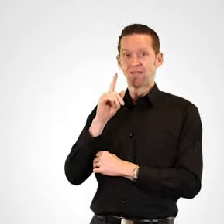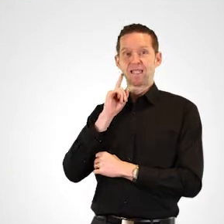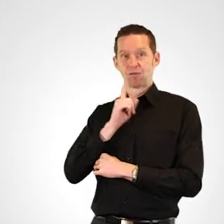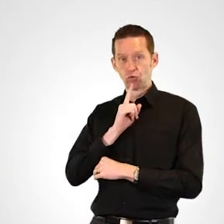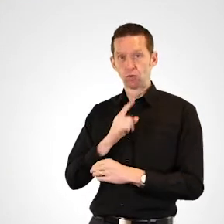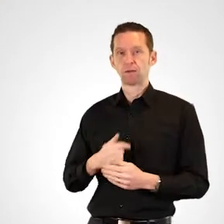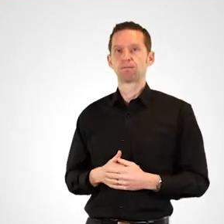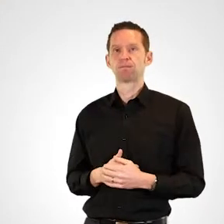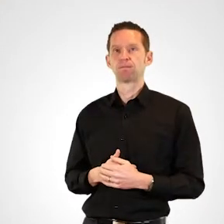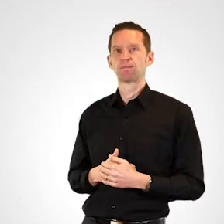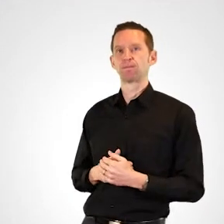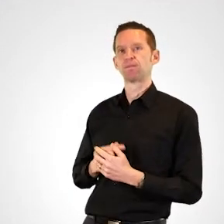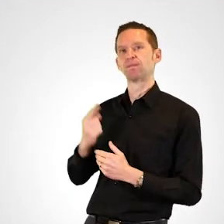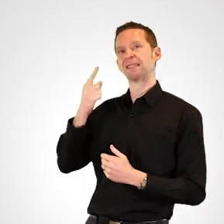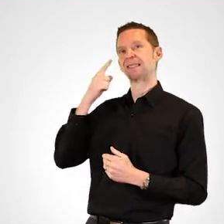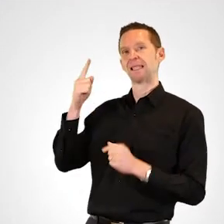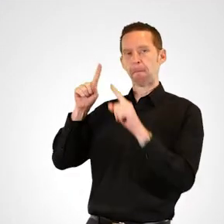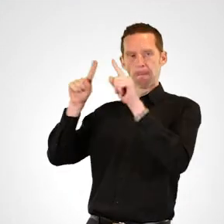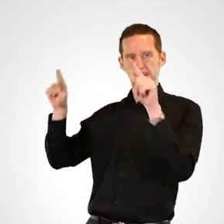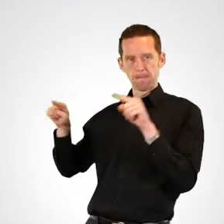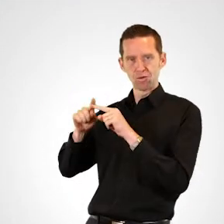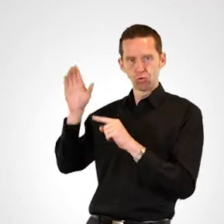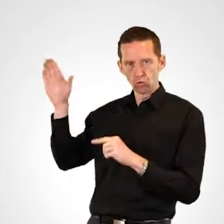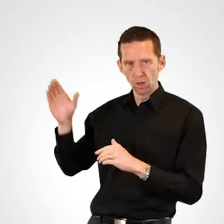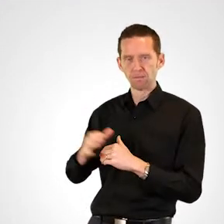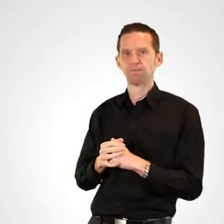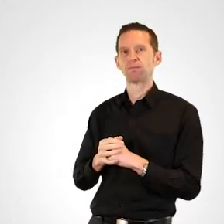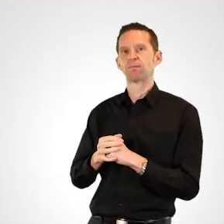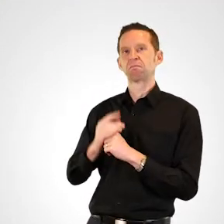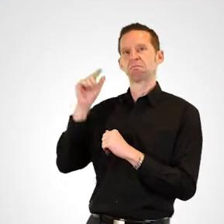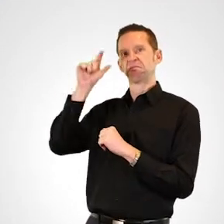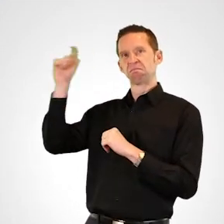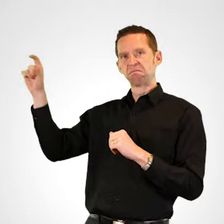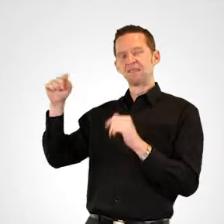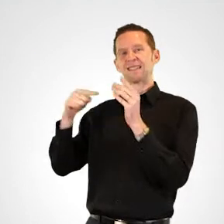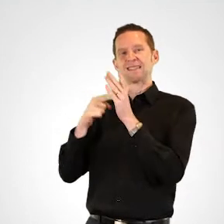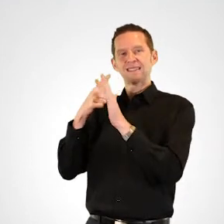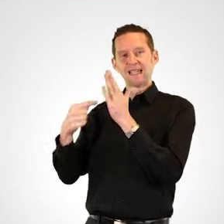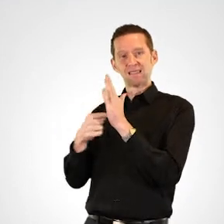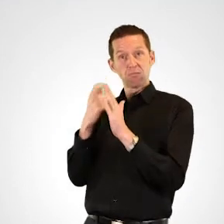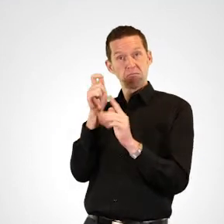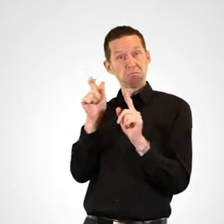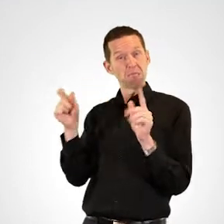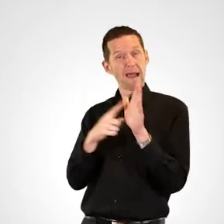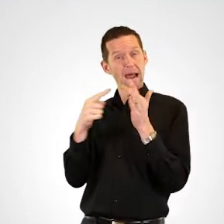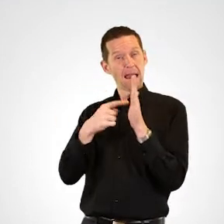And again, you can clearly see where the picture is, you can see where the text is, and that they were all very much letter-like symbols,